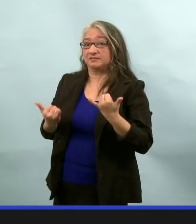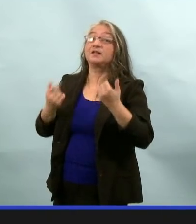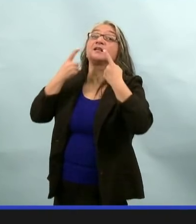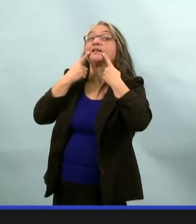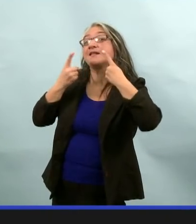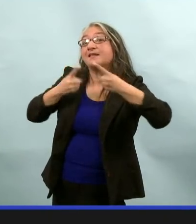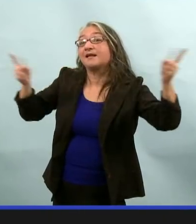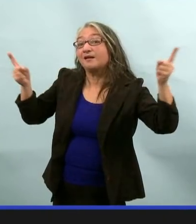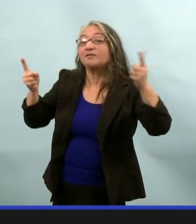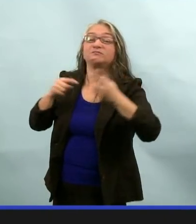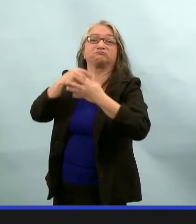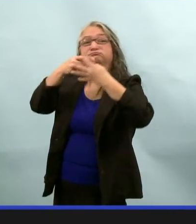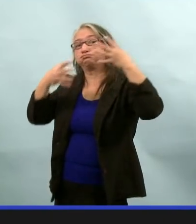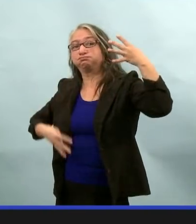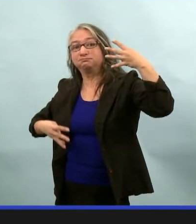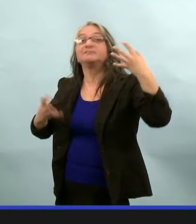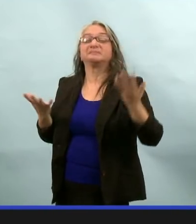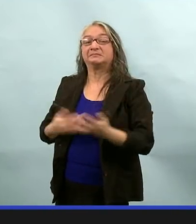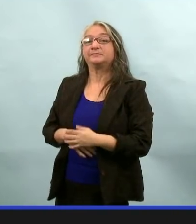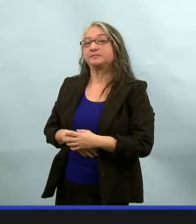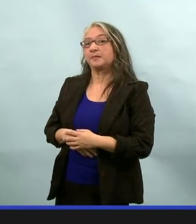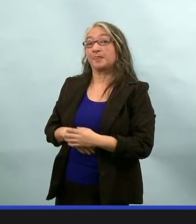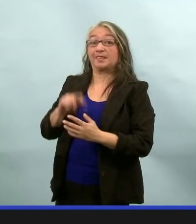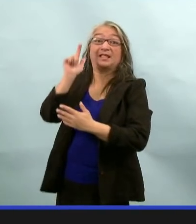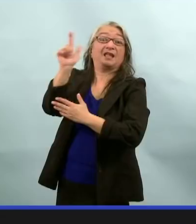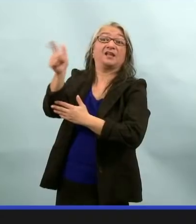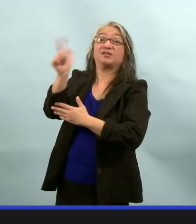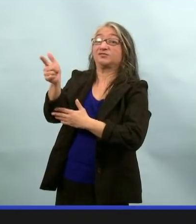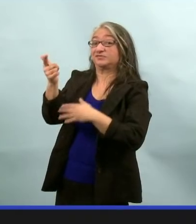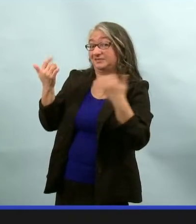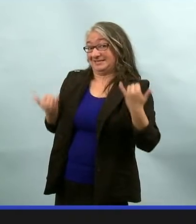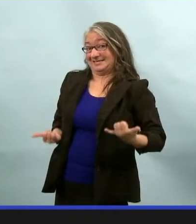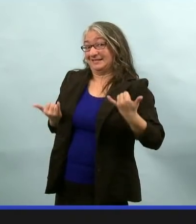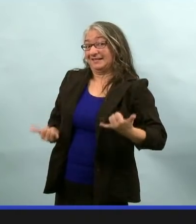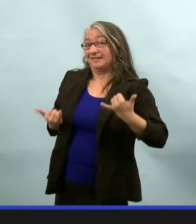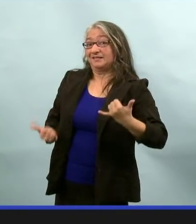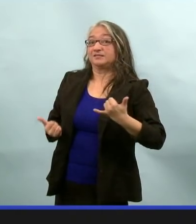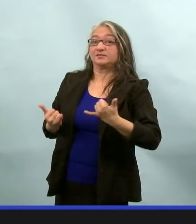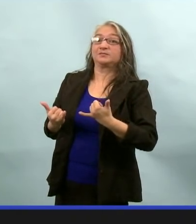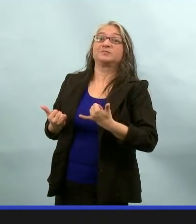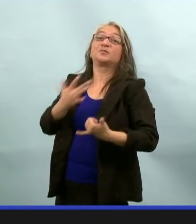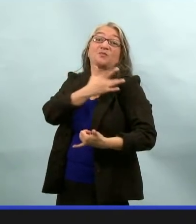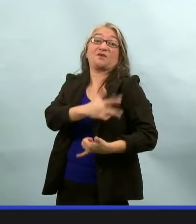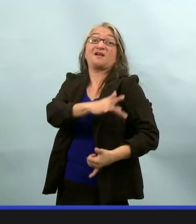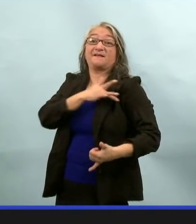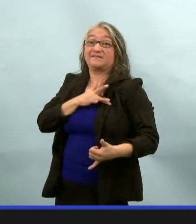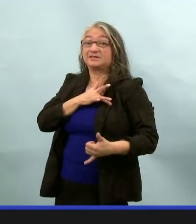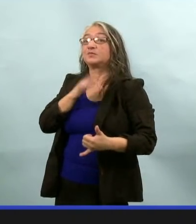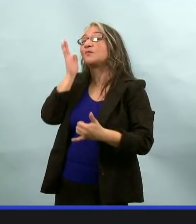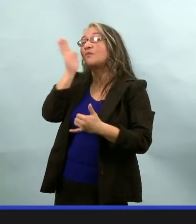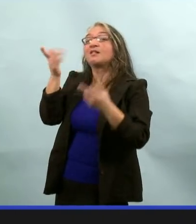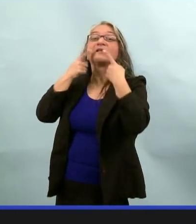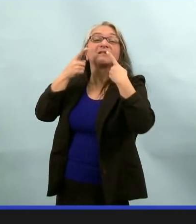surgery backlog task force how is it possible for the province to on one hand reduce services